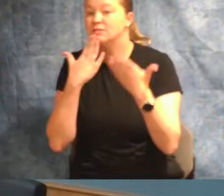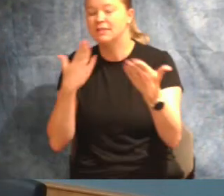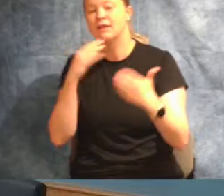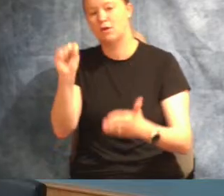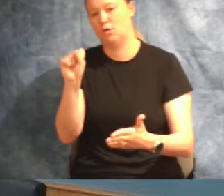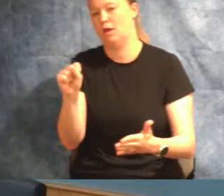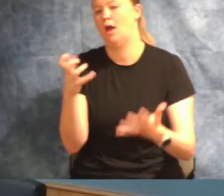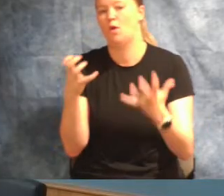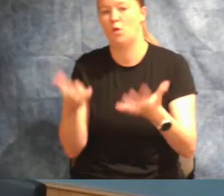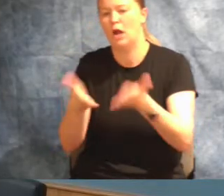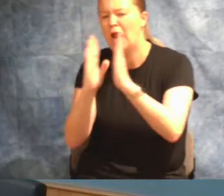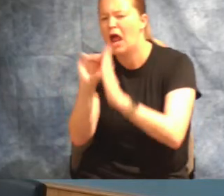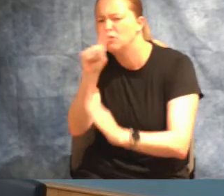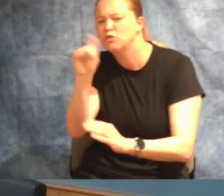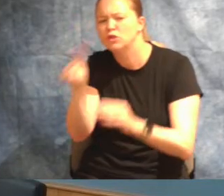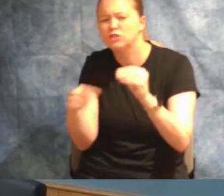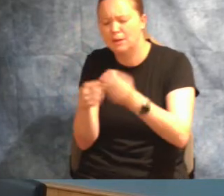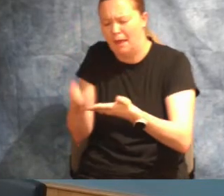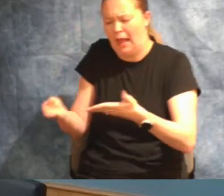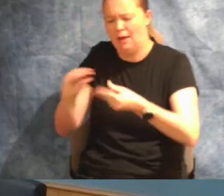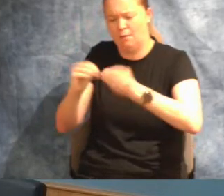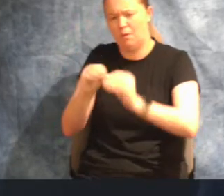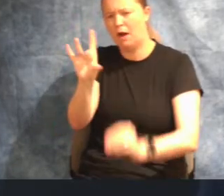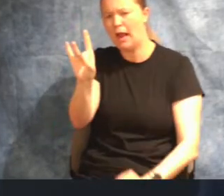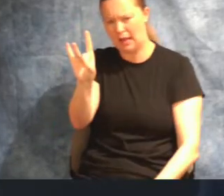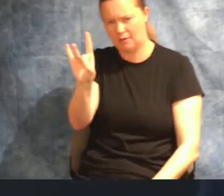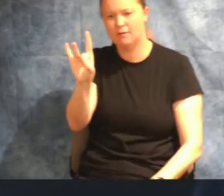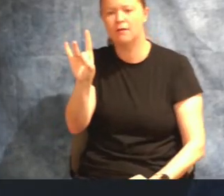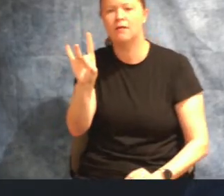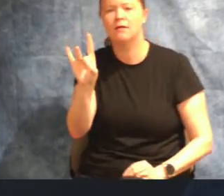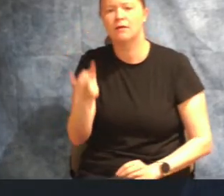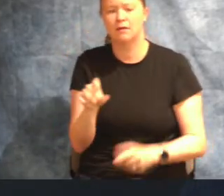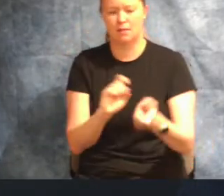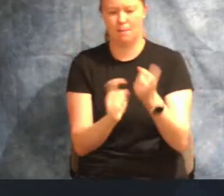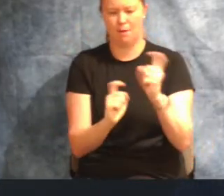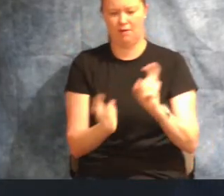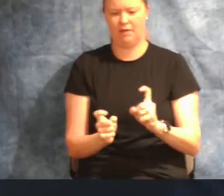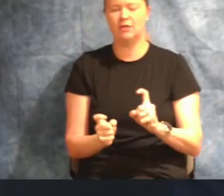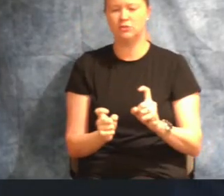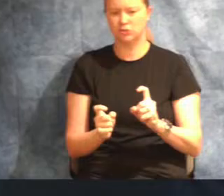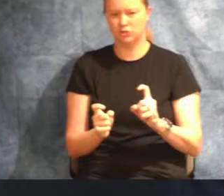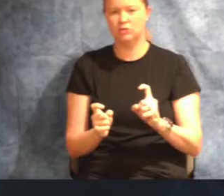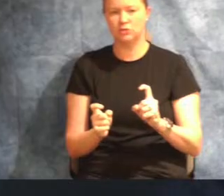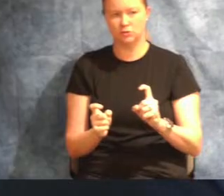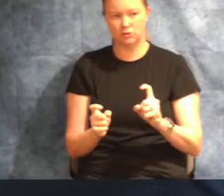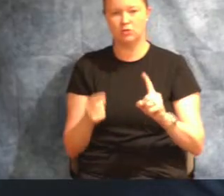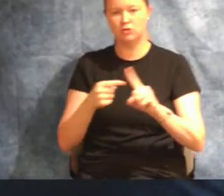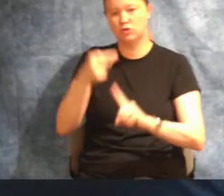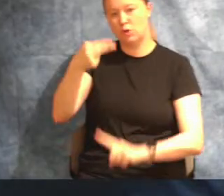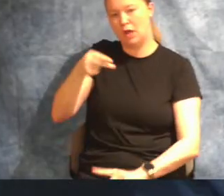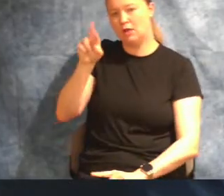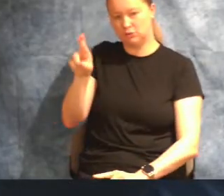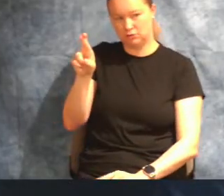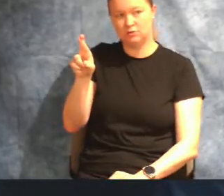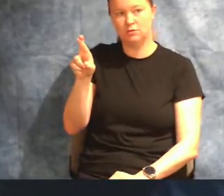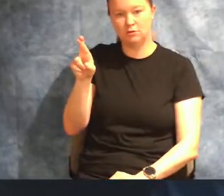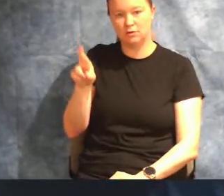to ask a question about item number eight, which is the modification to the human resources policy